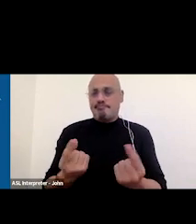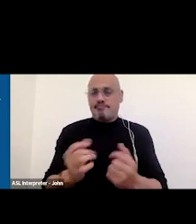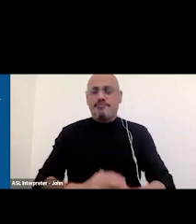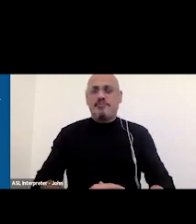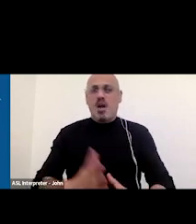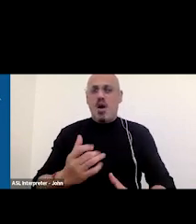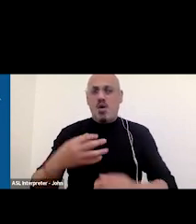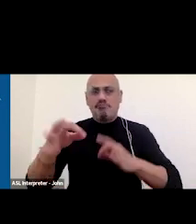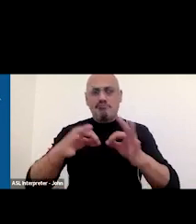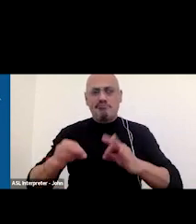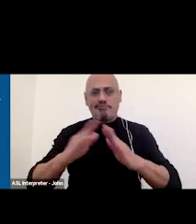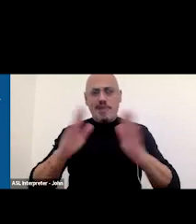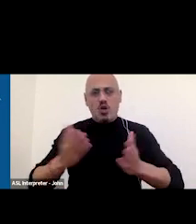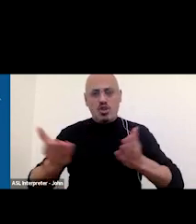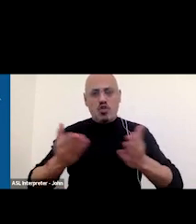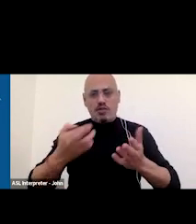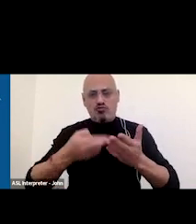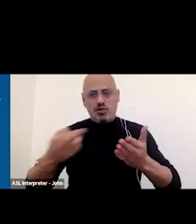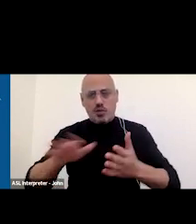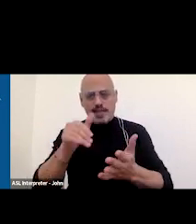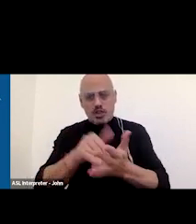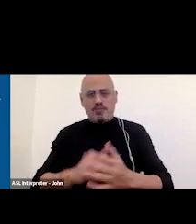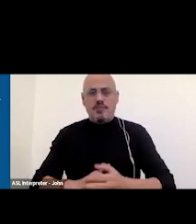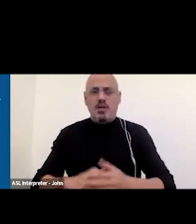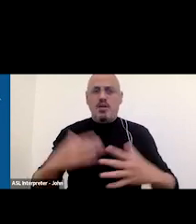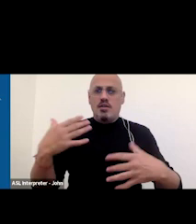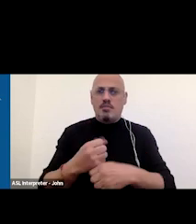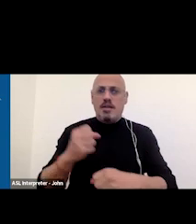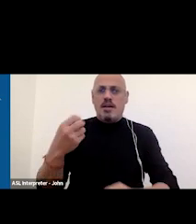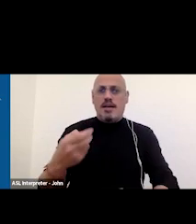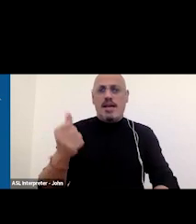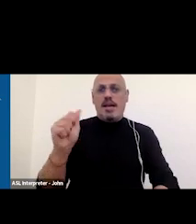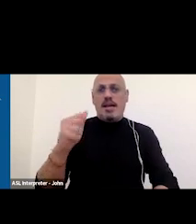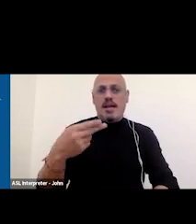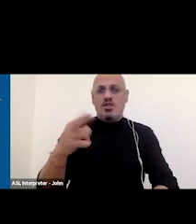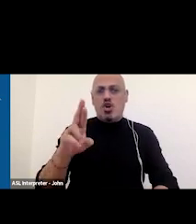about the Housing and Services Resource Center, or HSRC, which was launched in partnership